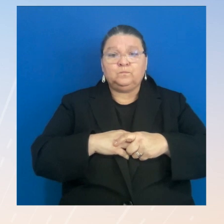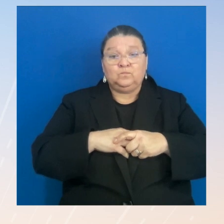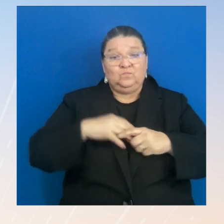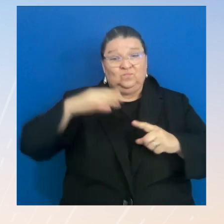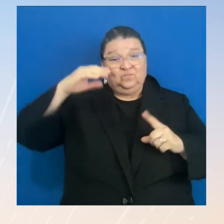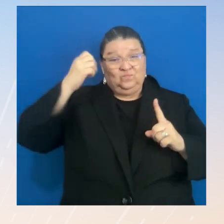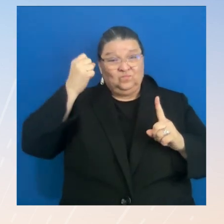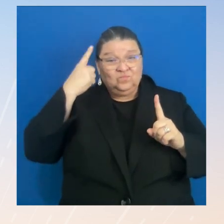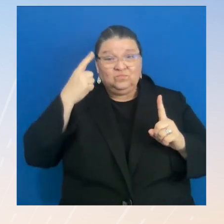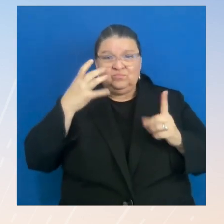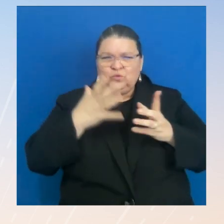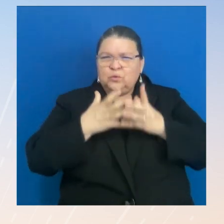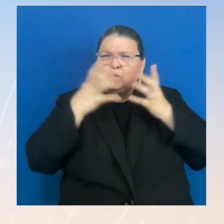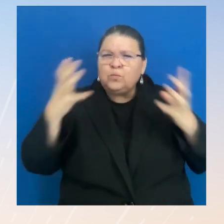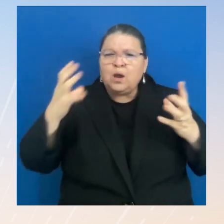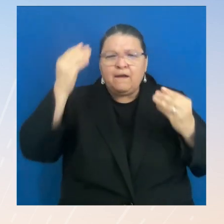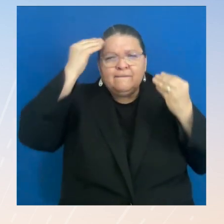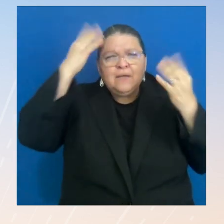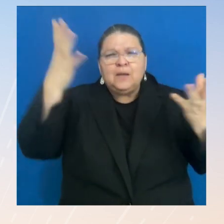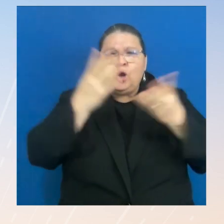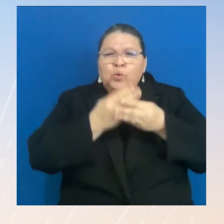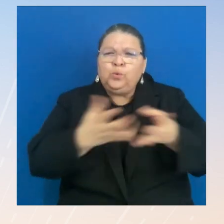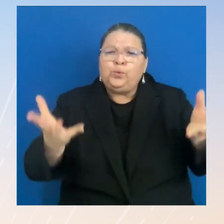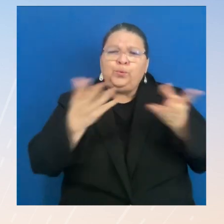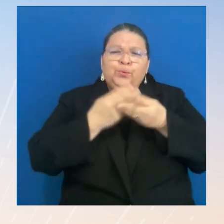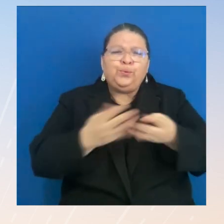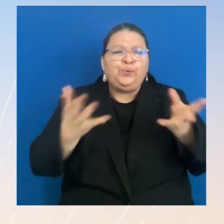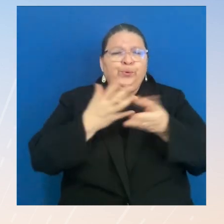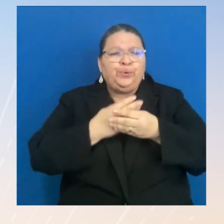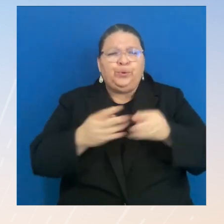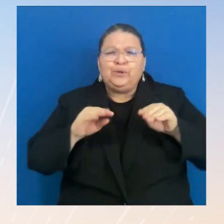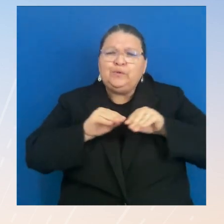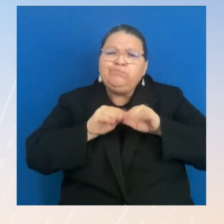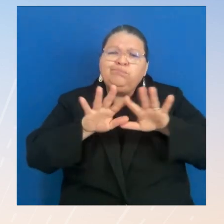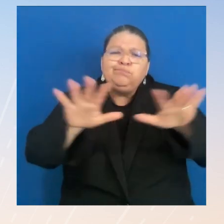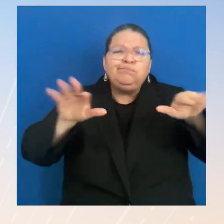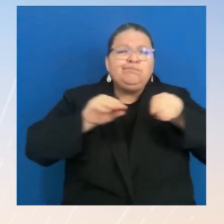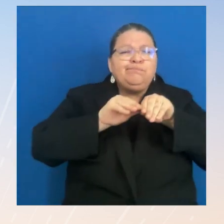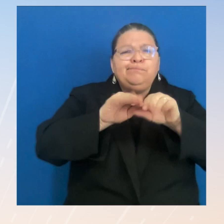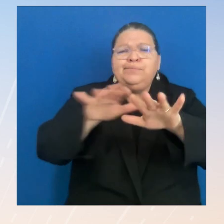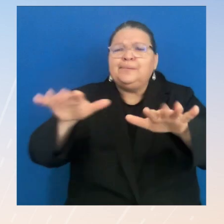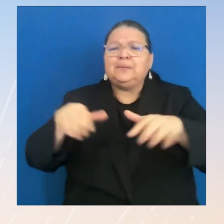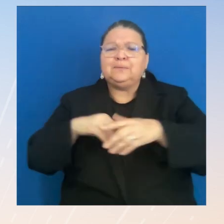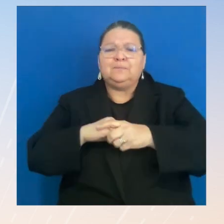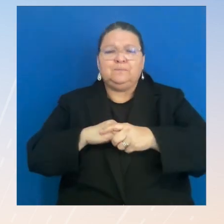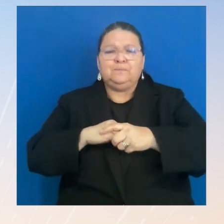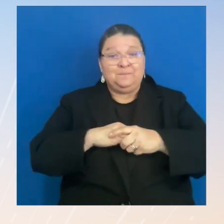we've put into place, some of the economic impacts that we're seeing in Russia, just to give you all an update on that.